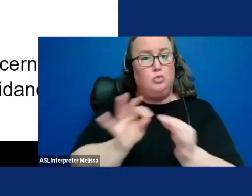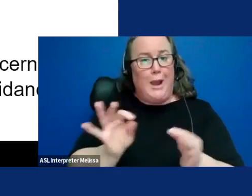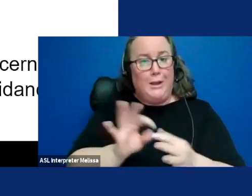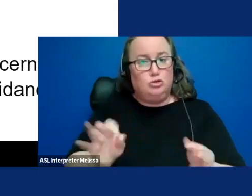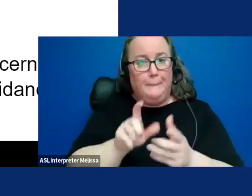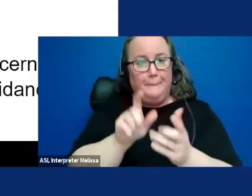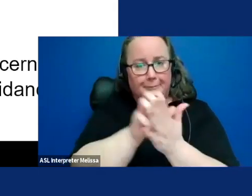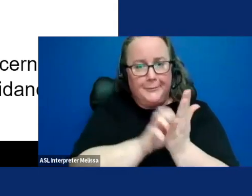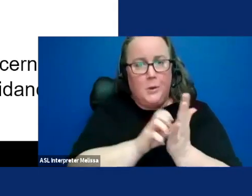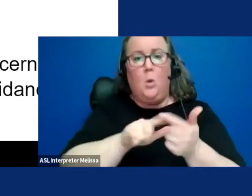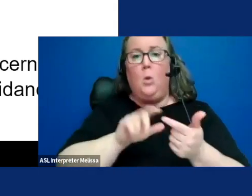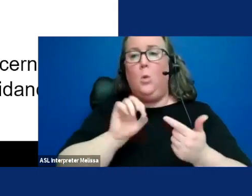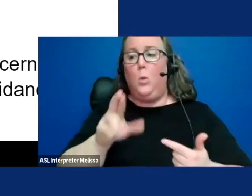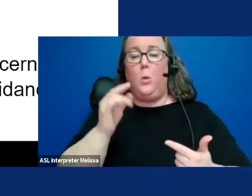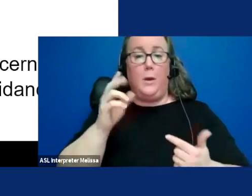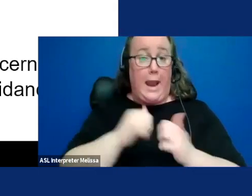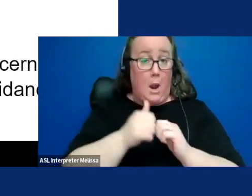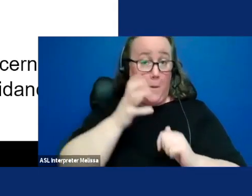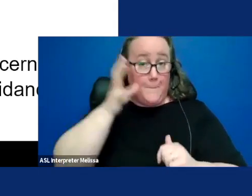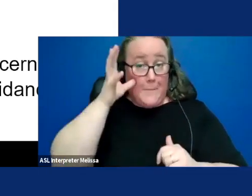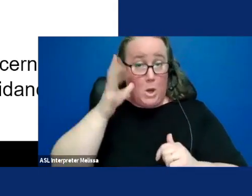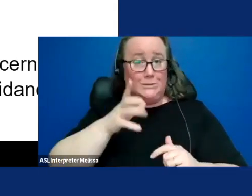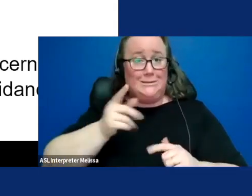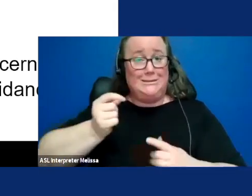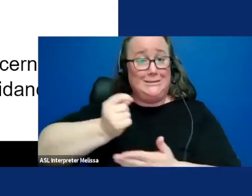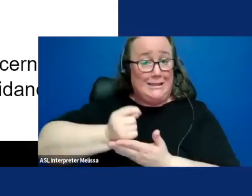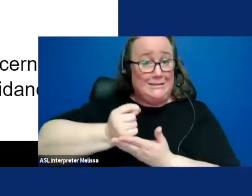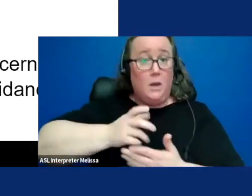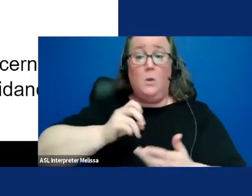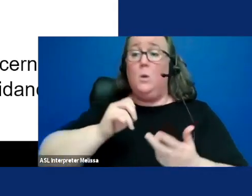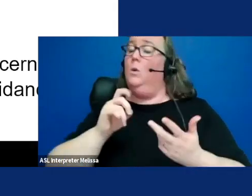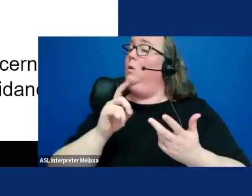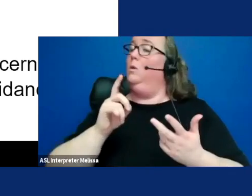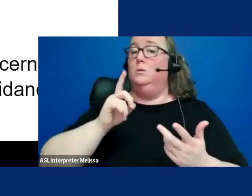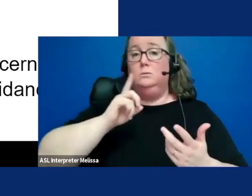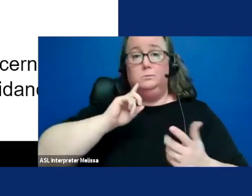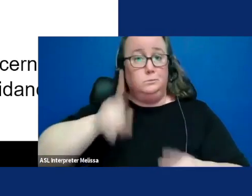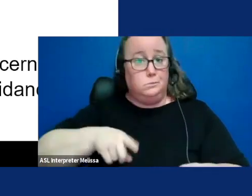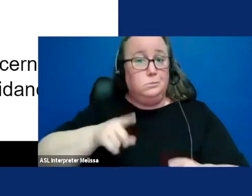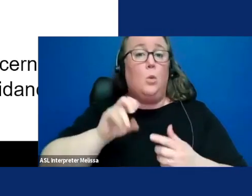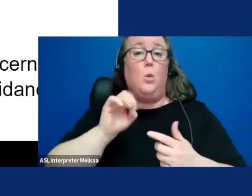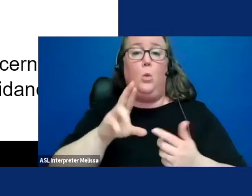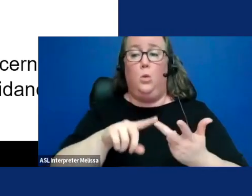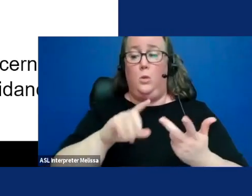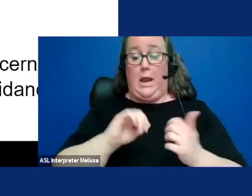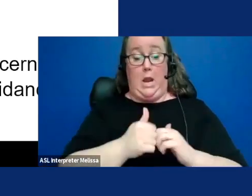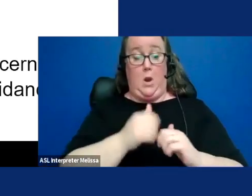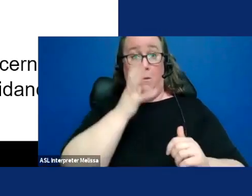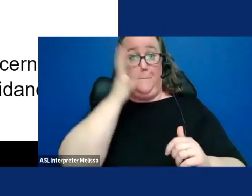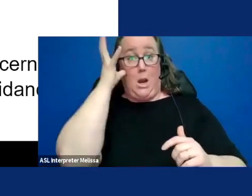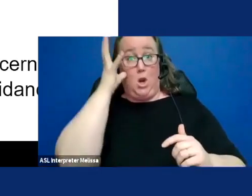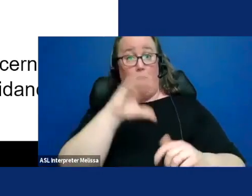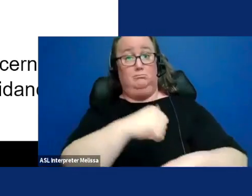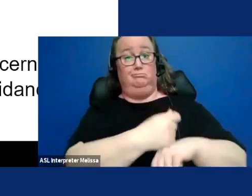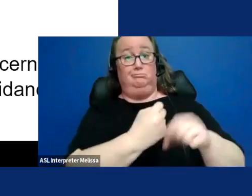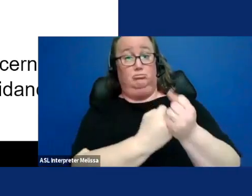or how court processes should be set up so that the parent can fully engage with the proceeding.